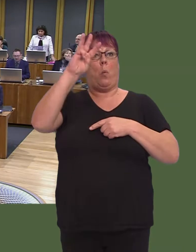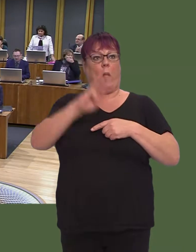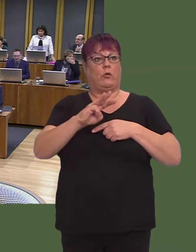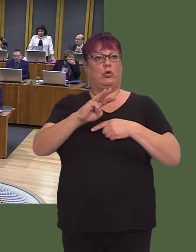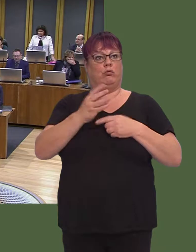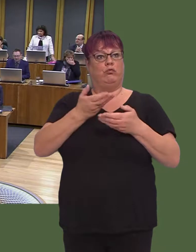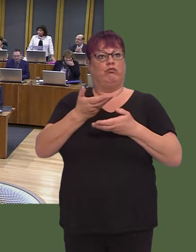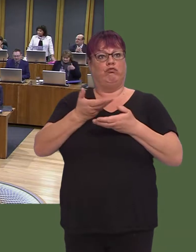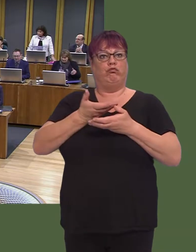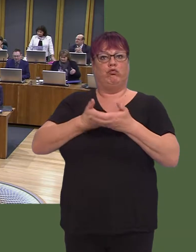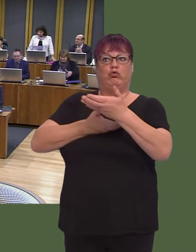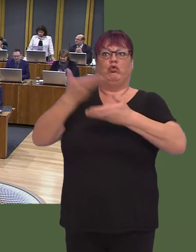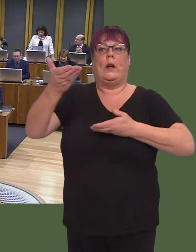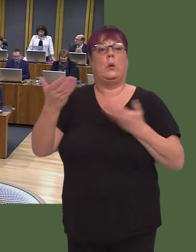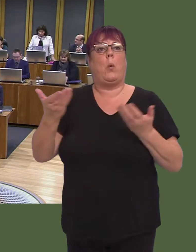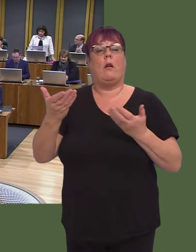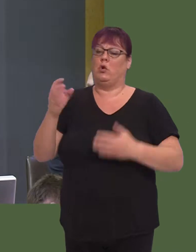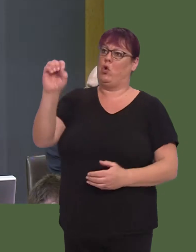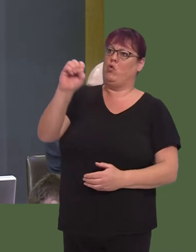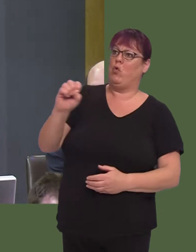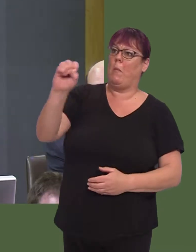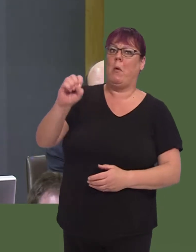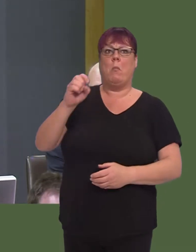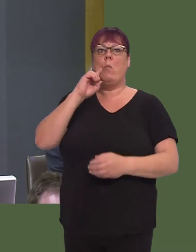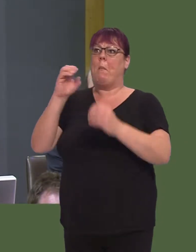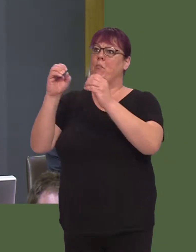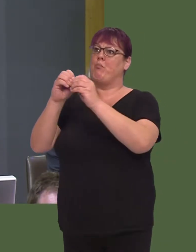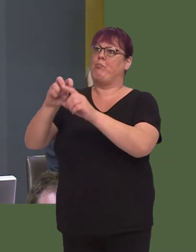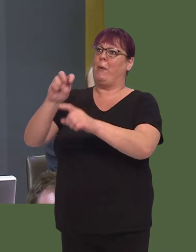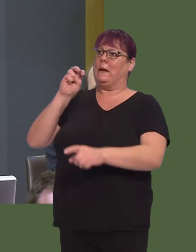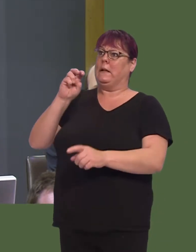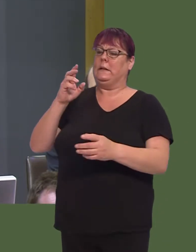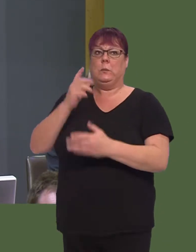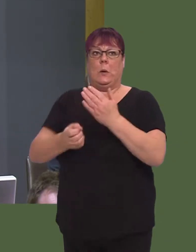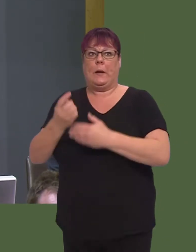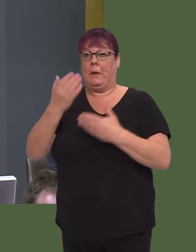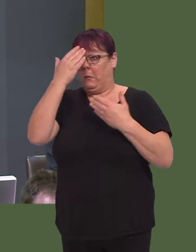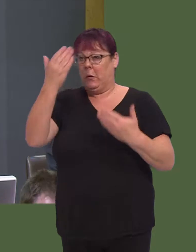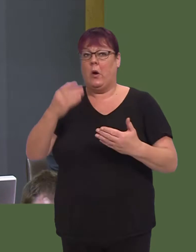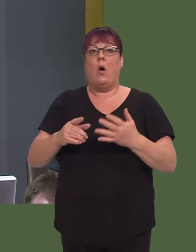Wales's goods exports go to the EU, the growth prospects, regardless of Brexit, are not promising.